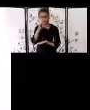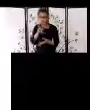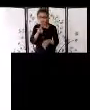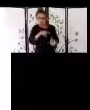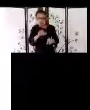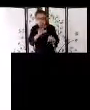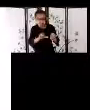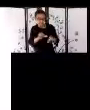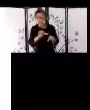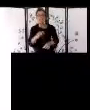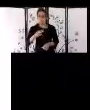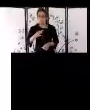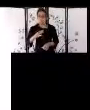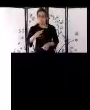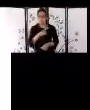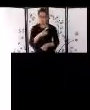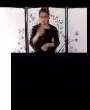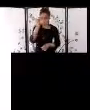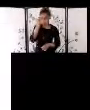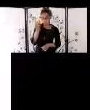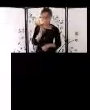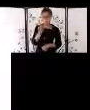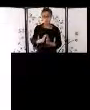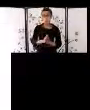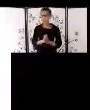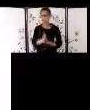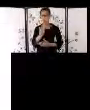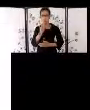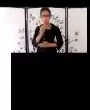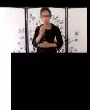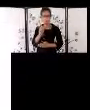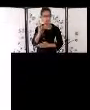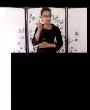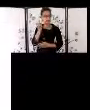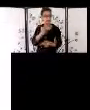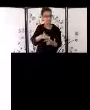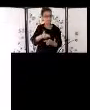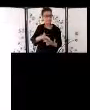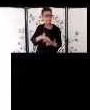nomination form on our website, or you can send us an email.